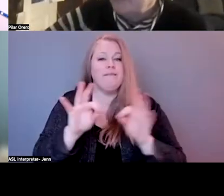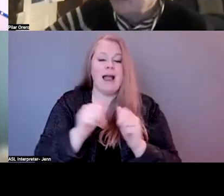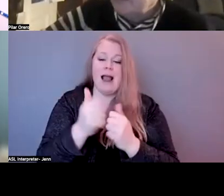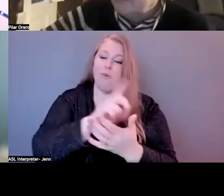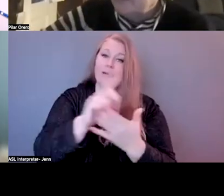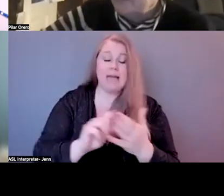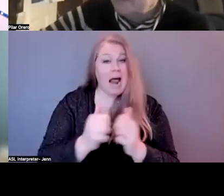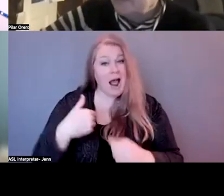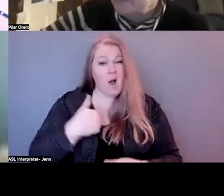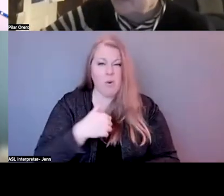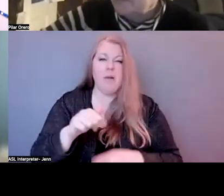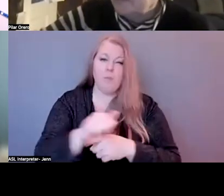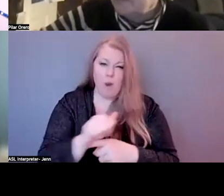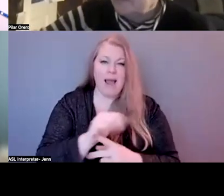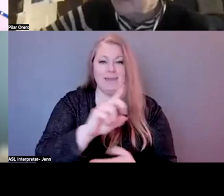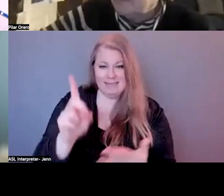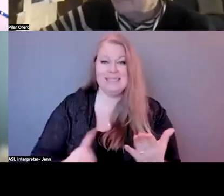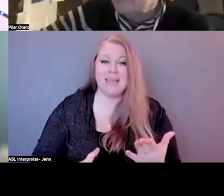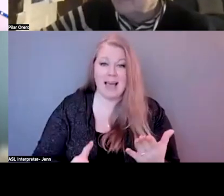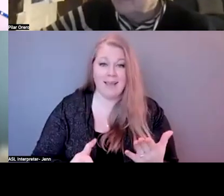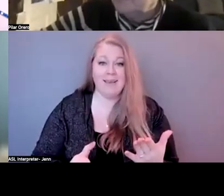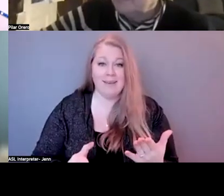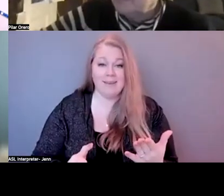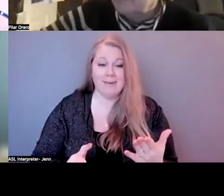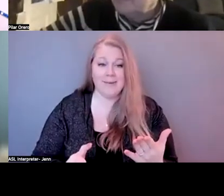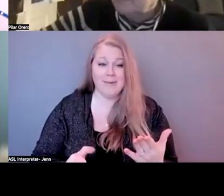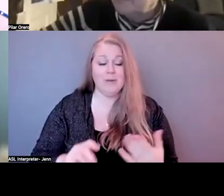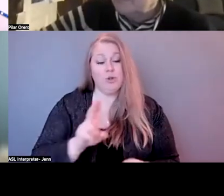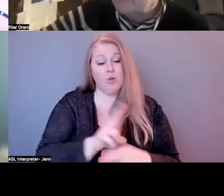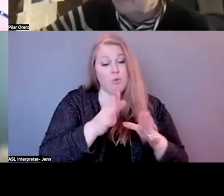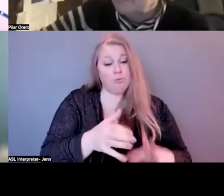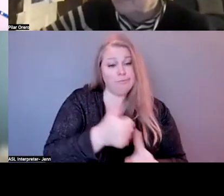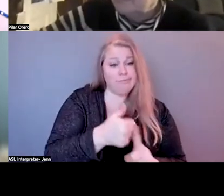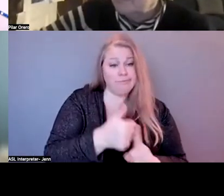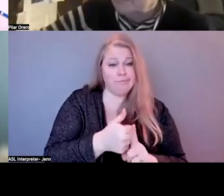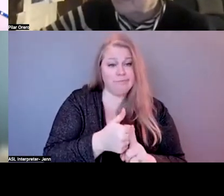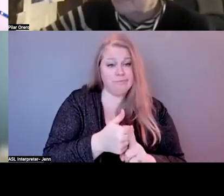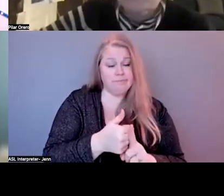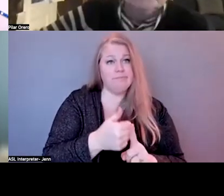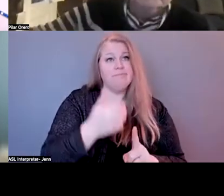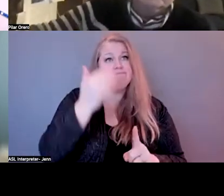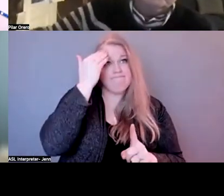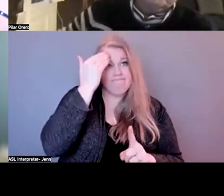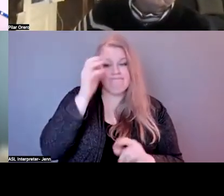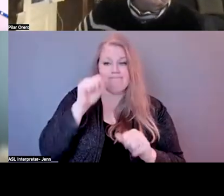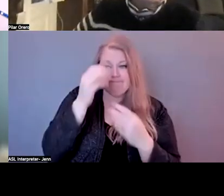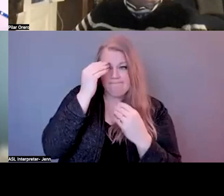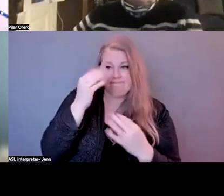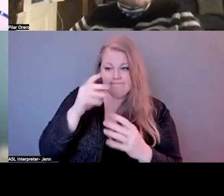we practice design so that the user informs that design right from the start and particularly,